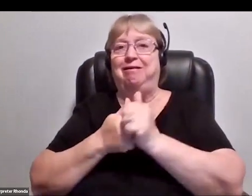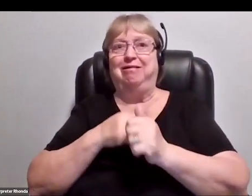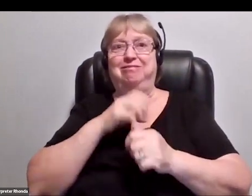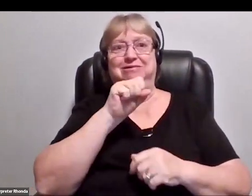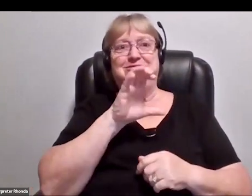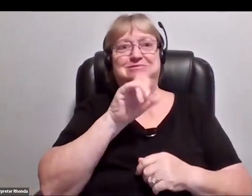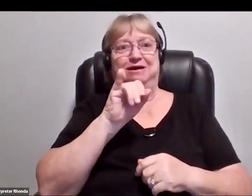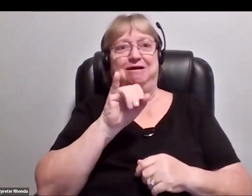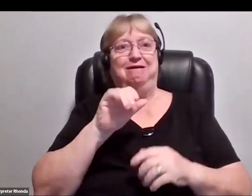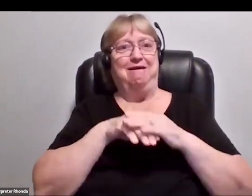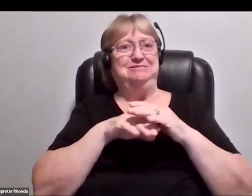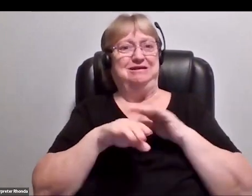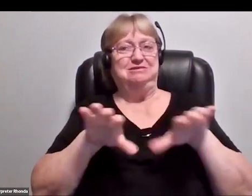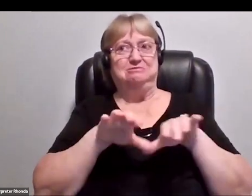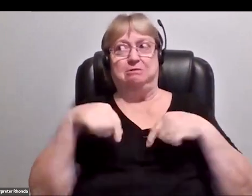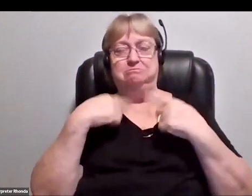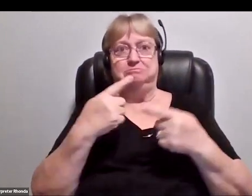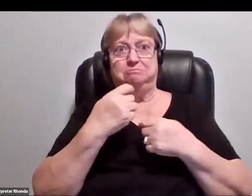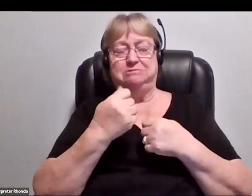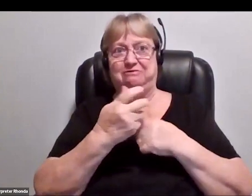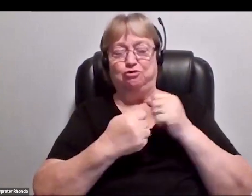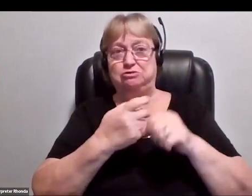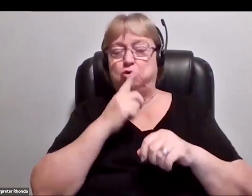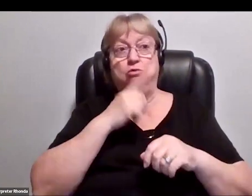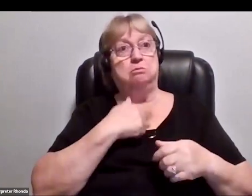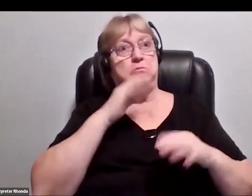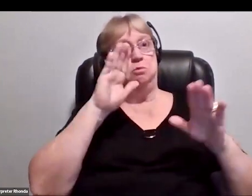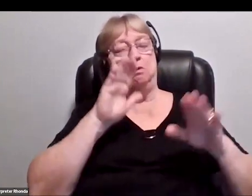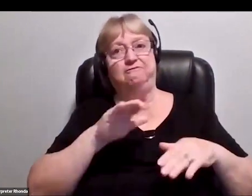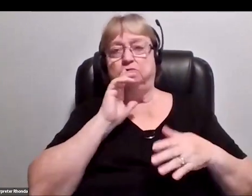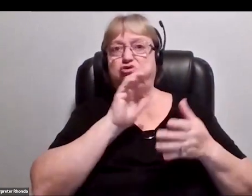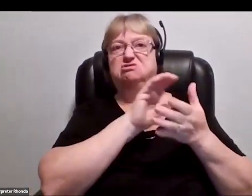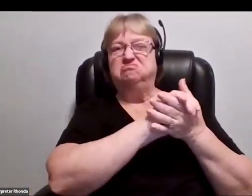It's actually just incredible. Congrats to the team. Thanks for allowing me to speak today